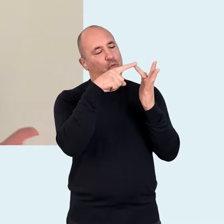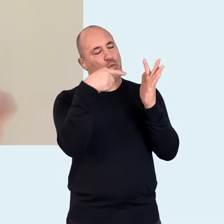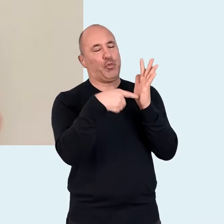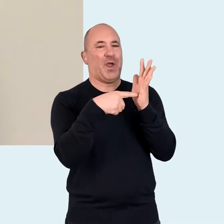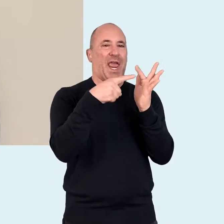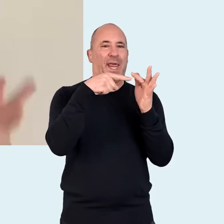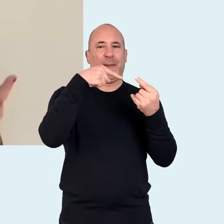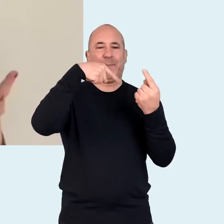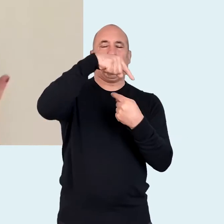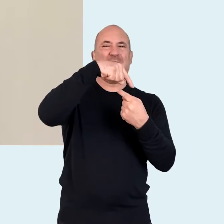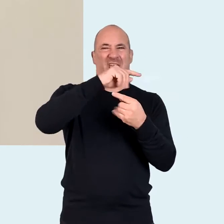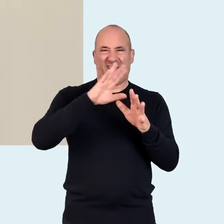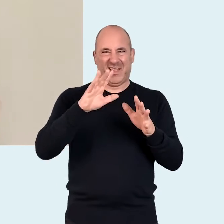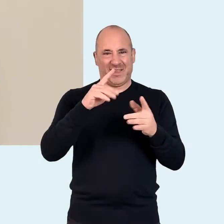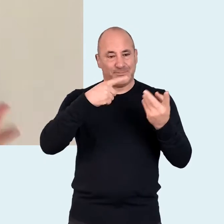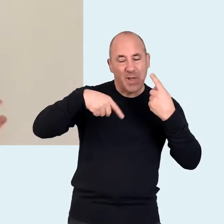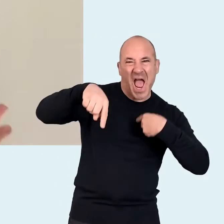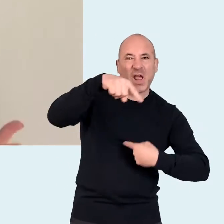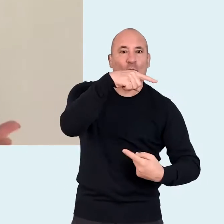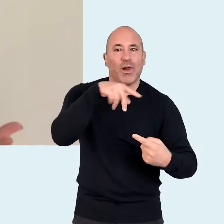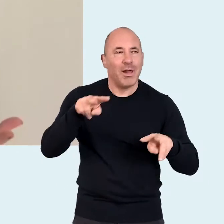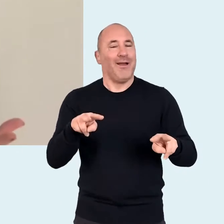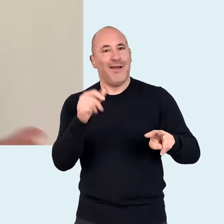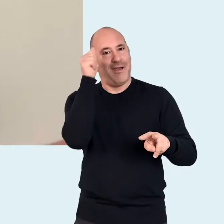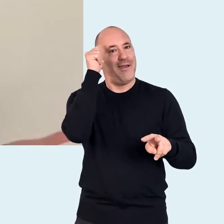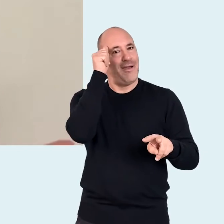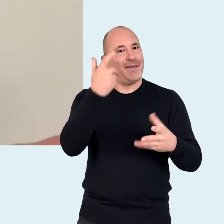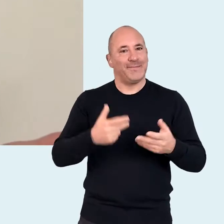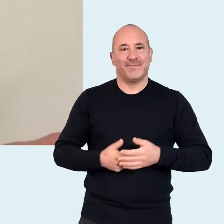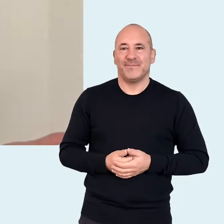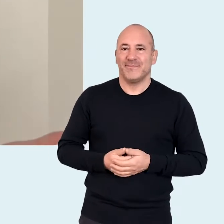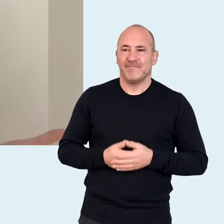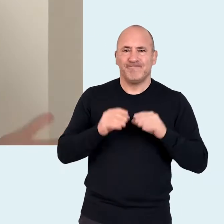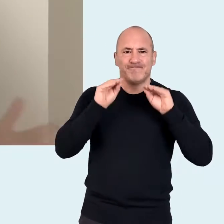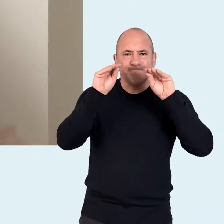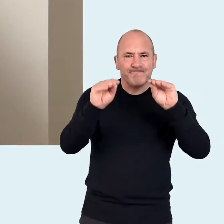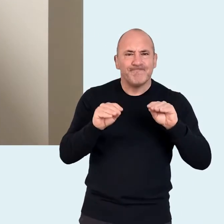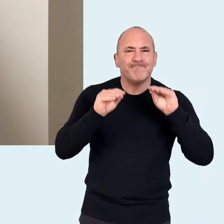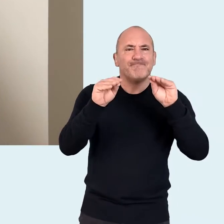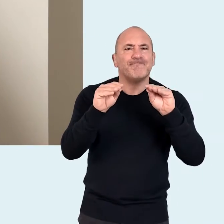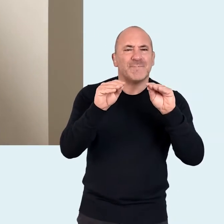you could use the idea of using words like spiral or rotate instead of technical language like pirouette.